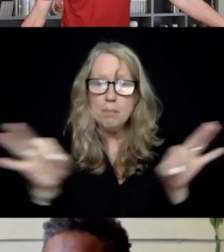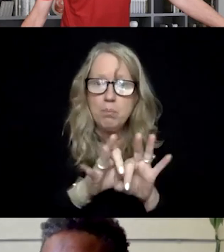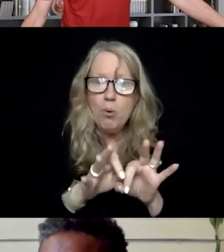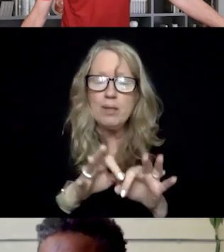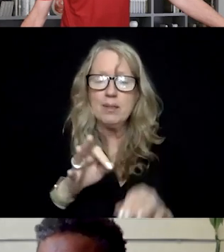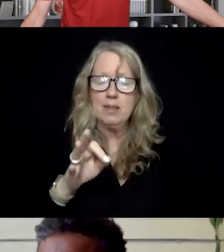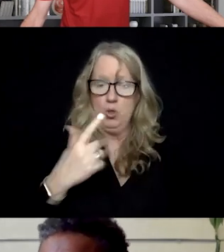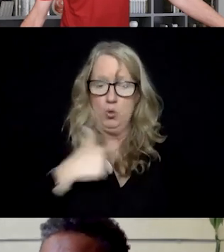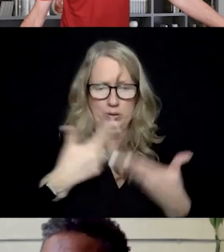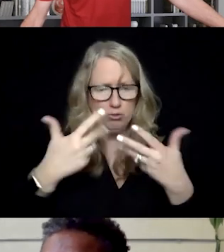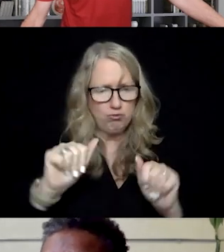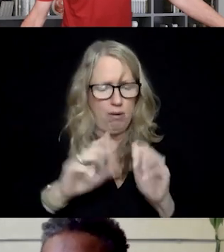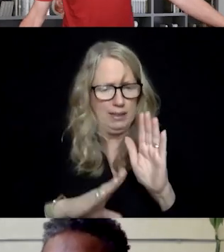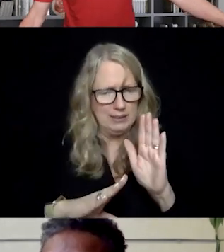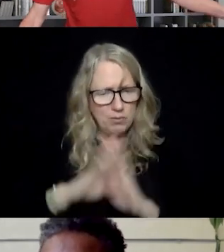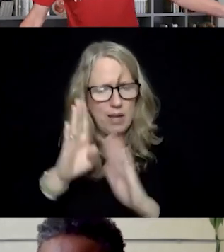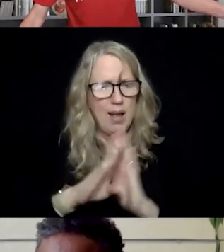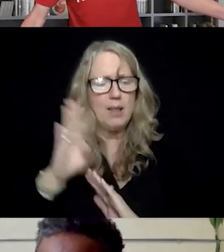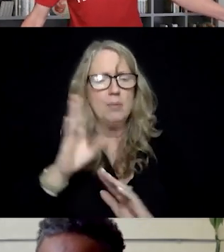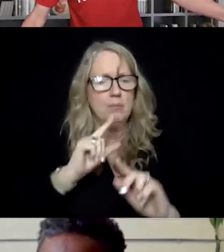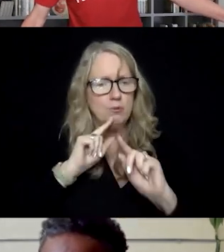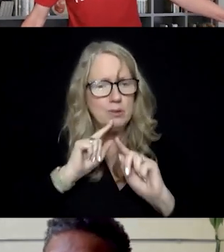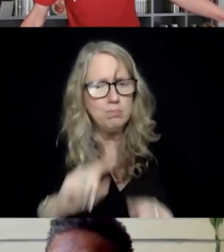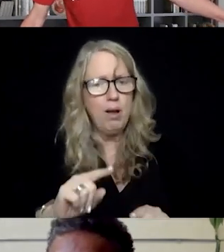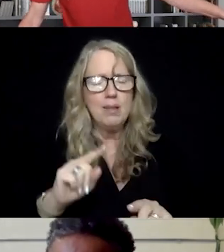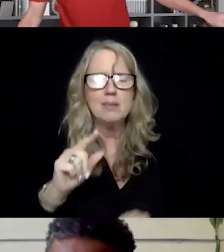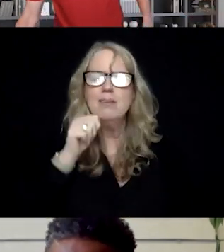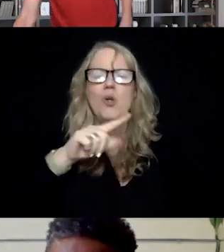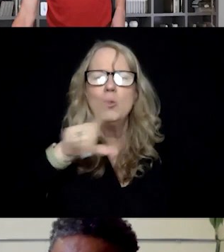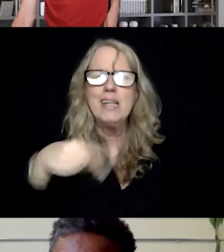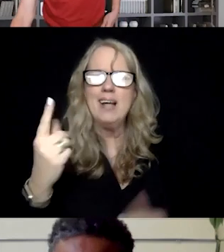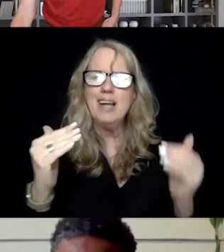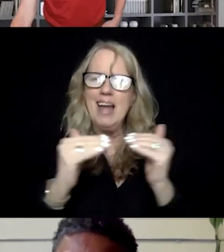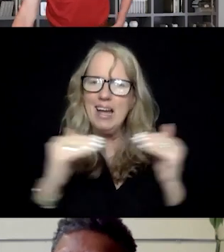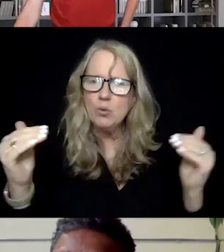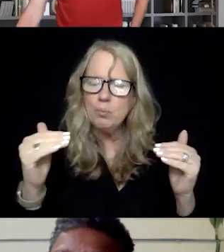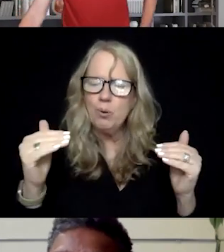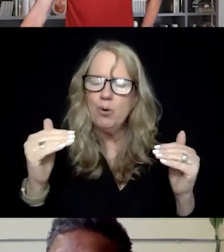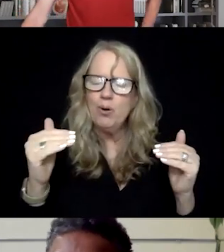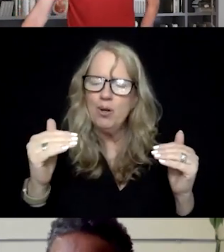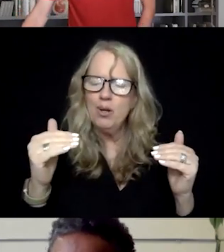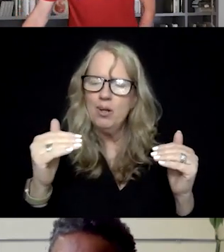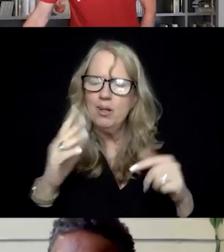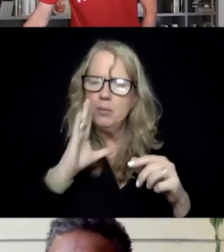TRY TO DEVELOP RESPONSES THAT ARE EQUITABLE AND FAIR AND WHERE